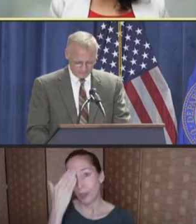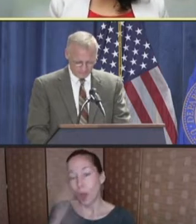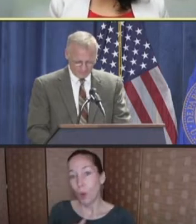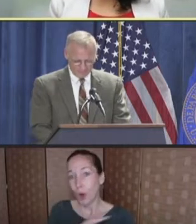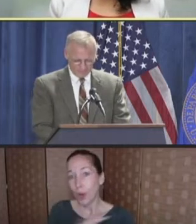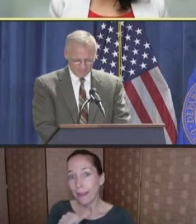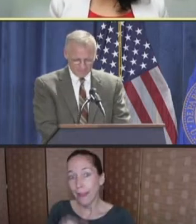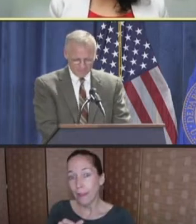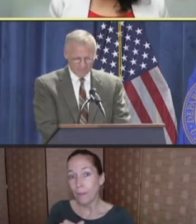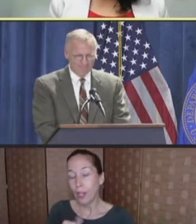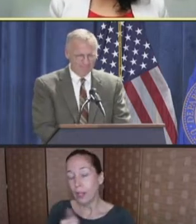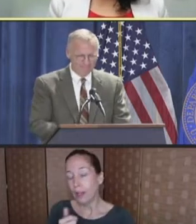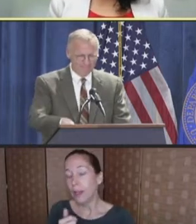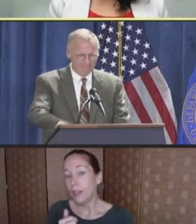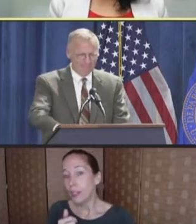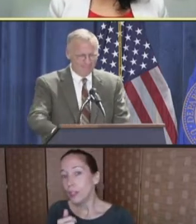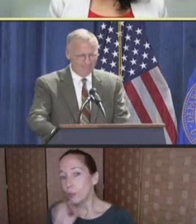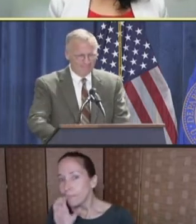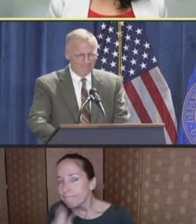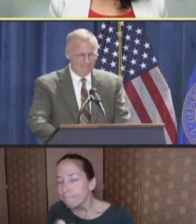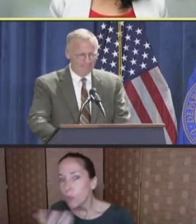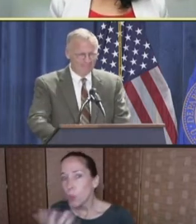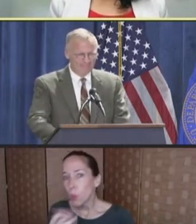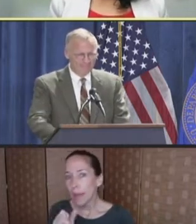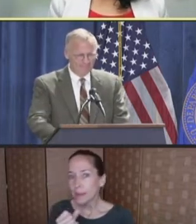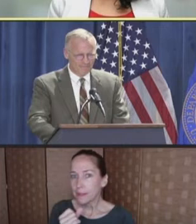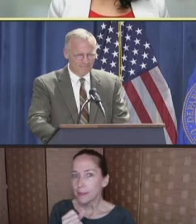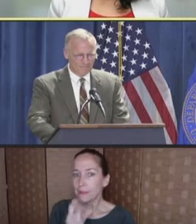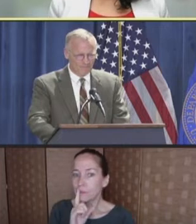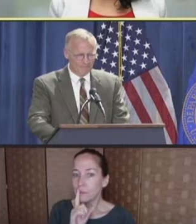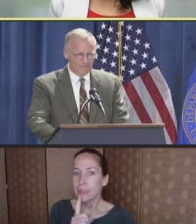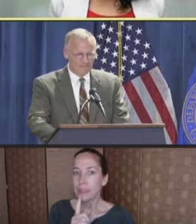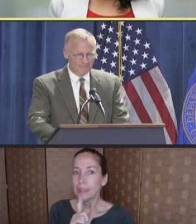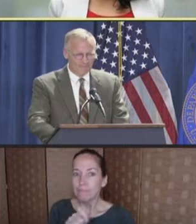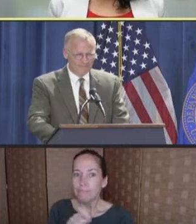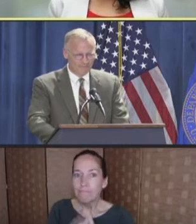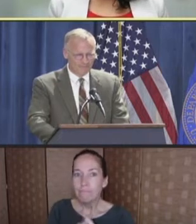factual and credible information is really key for so many different health behaviors.